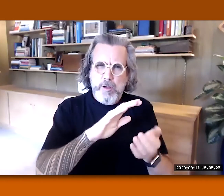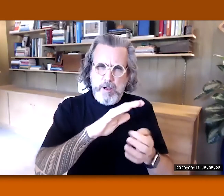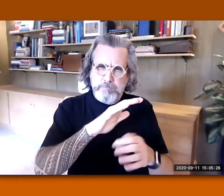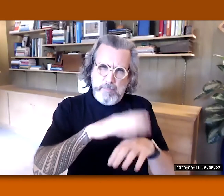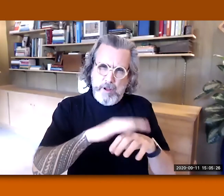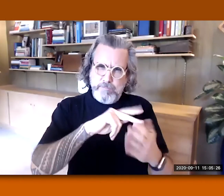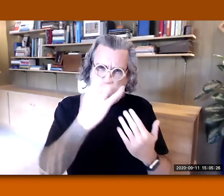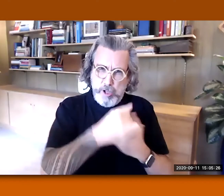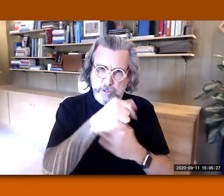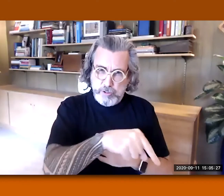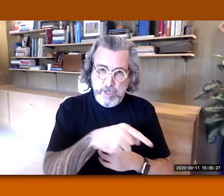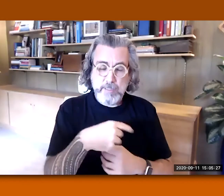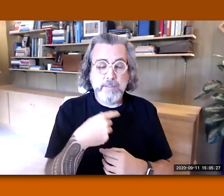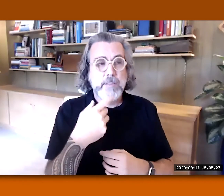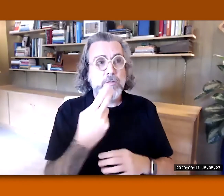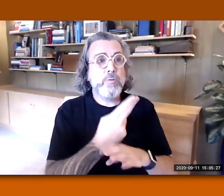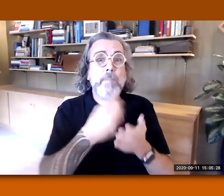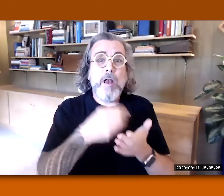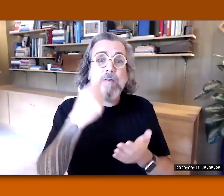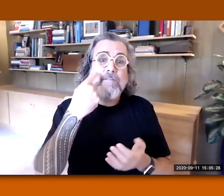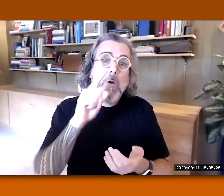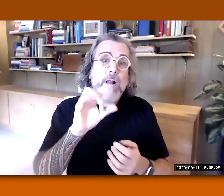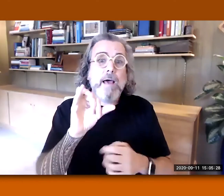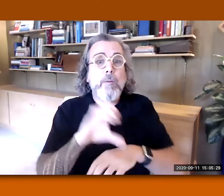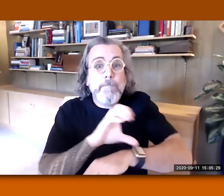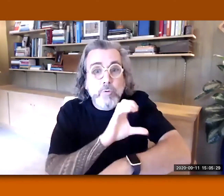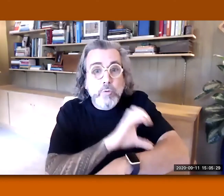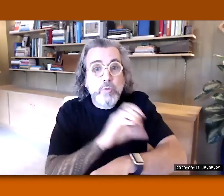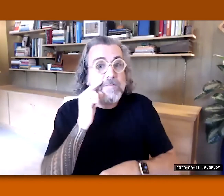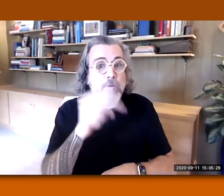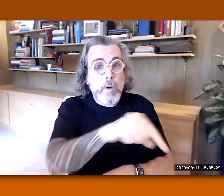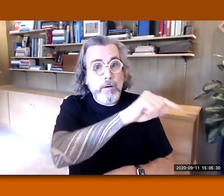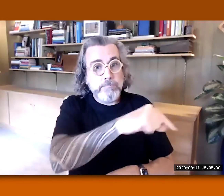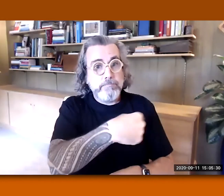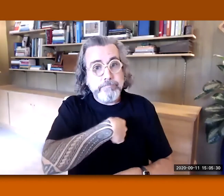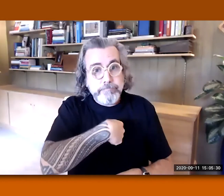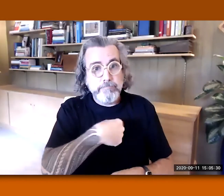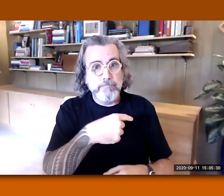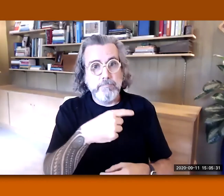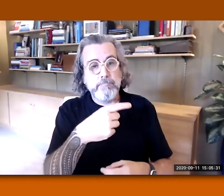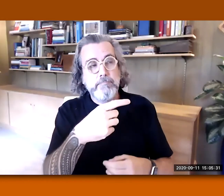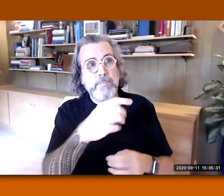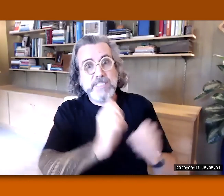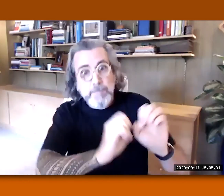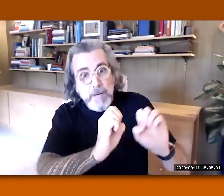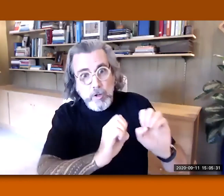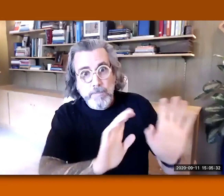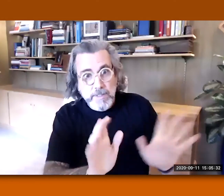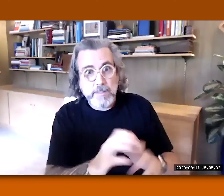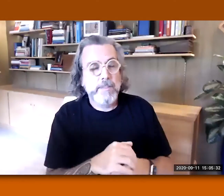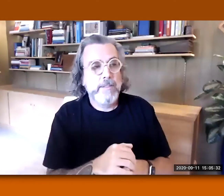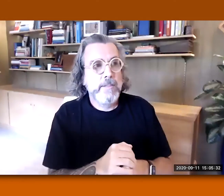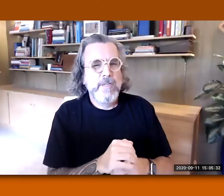and get RIT students involved in the research and use RIT money and resources